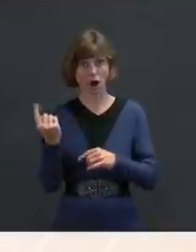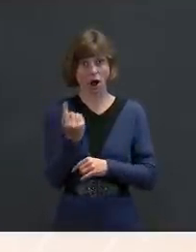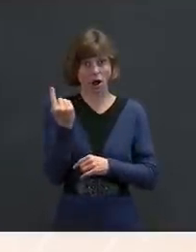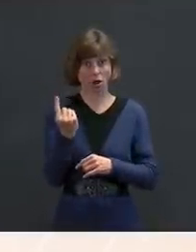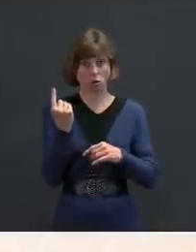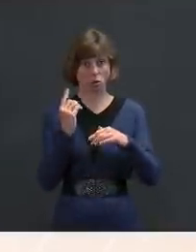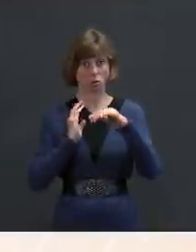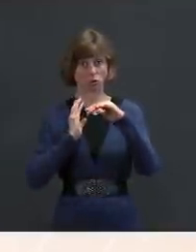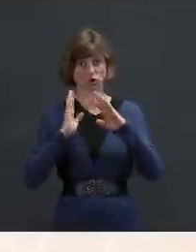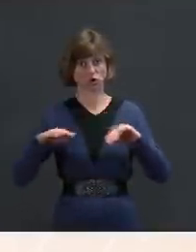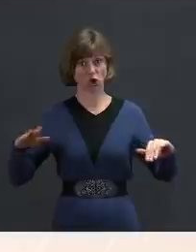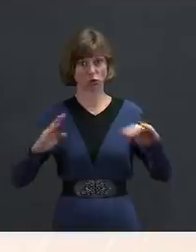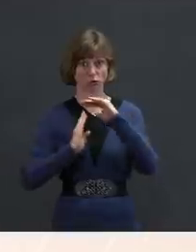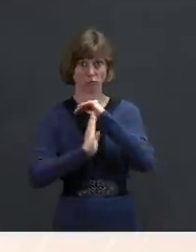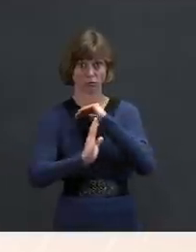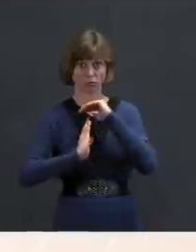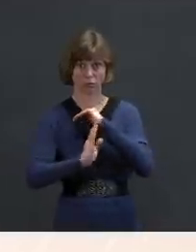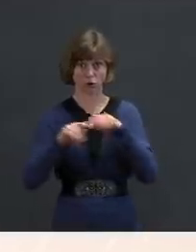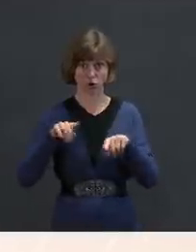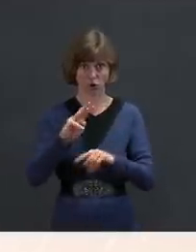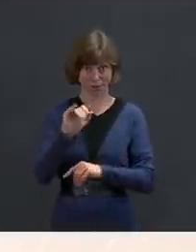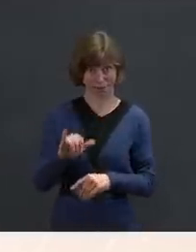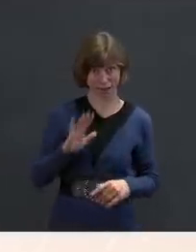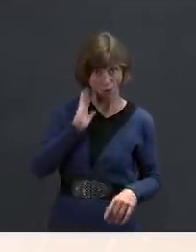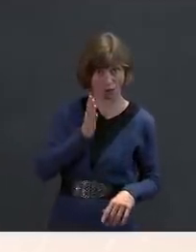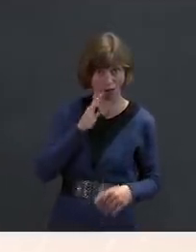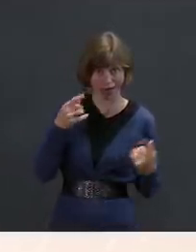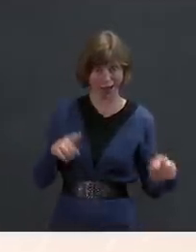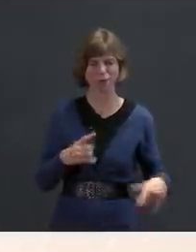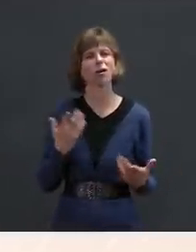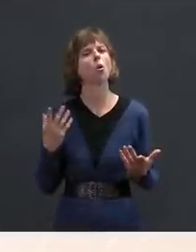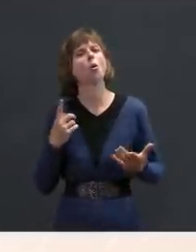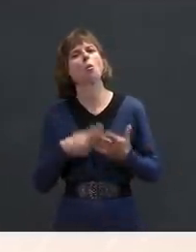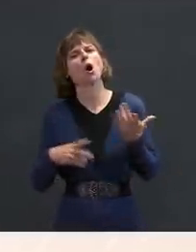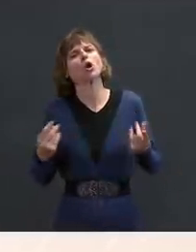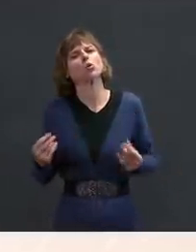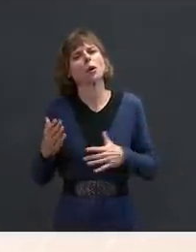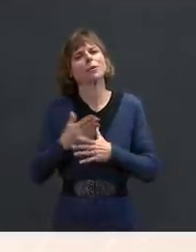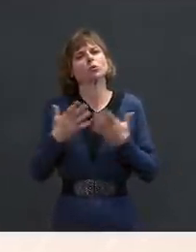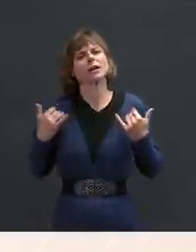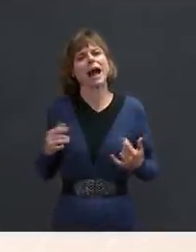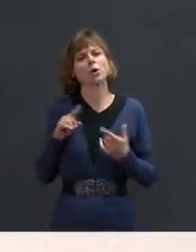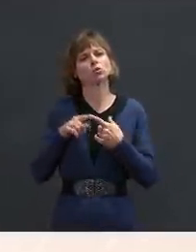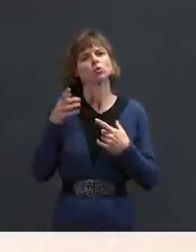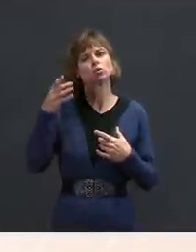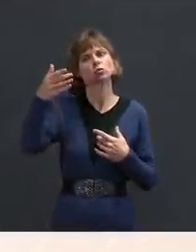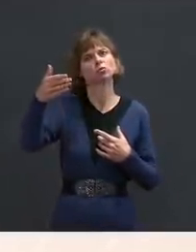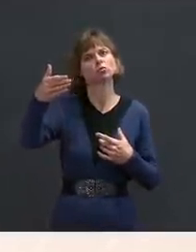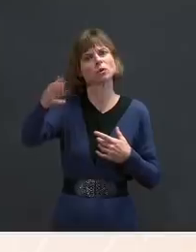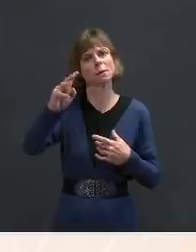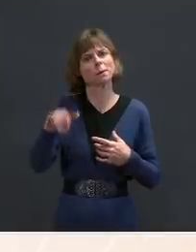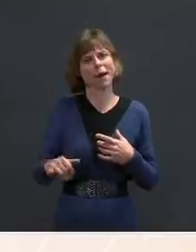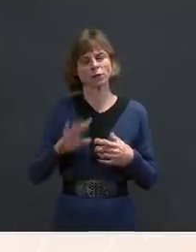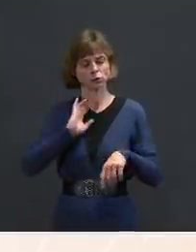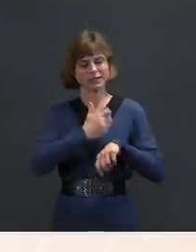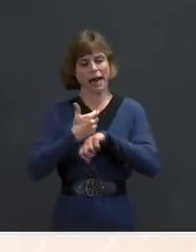What is being done between now and then, when you are able to implement all the things that you're talking about that you say will take time?